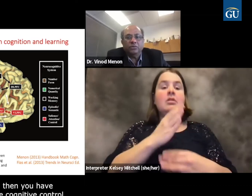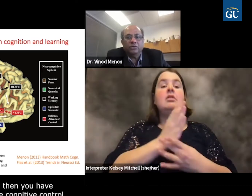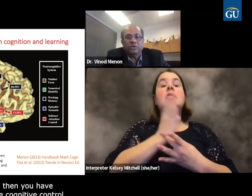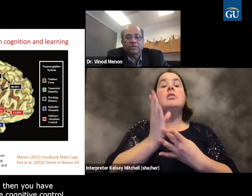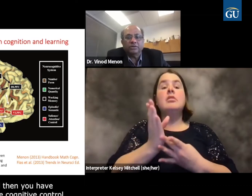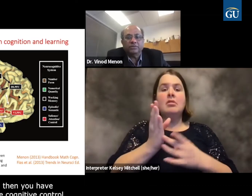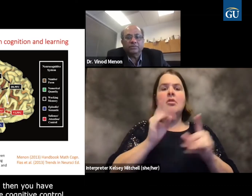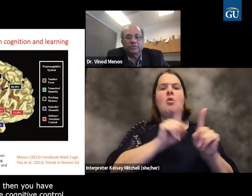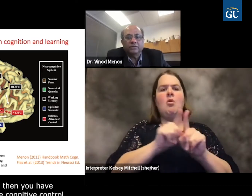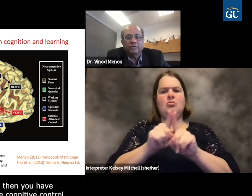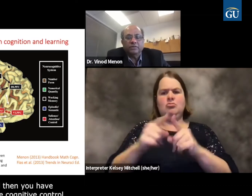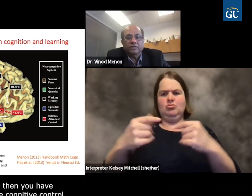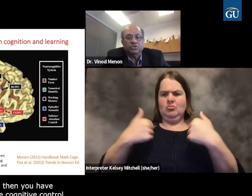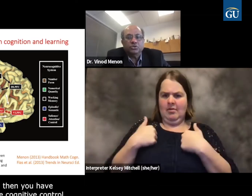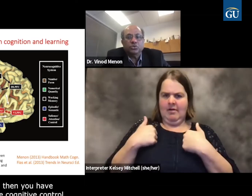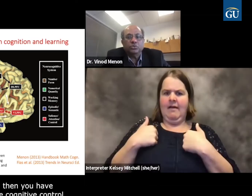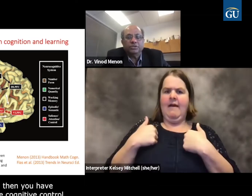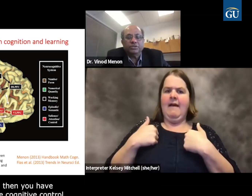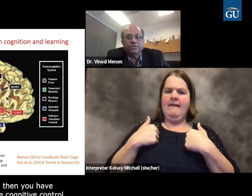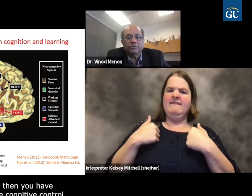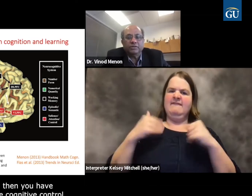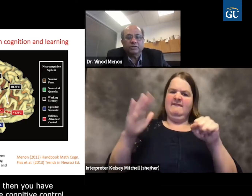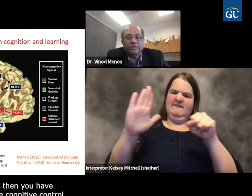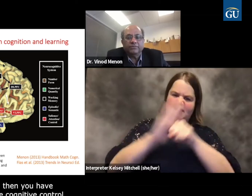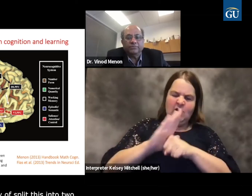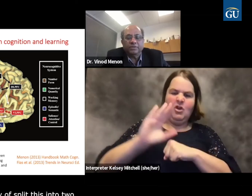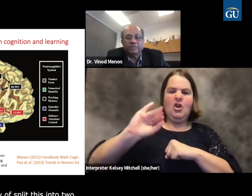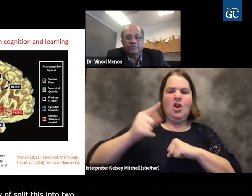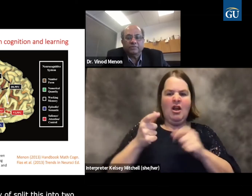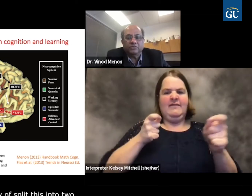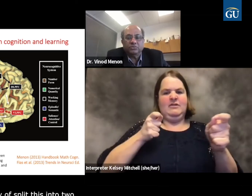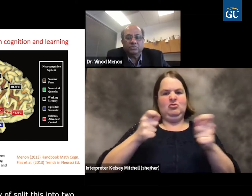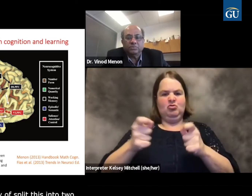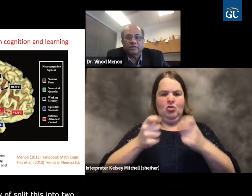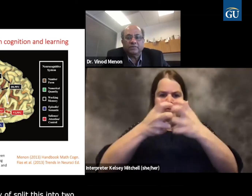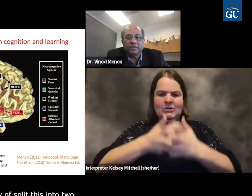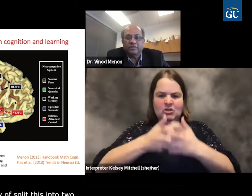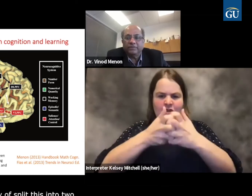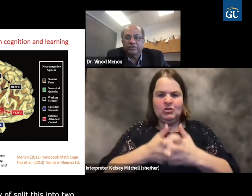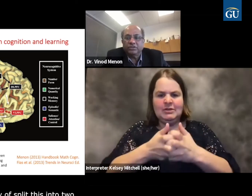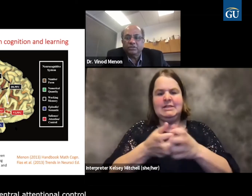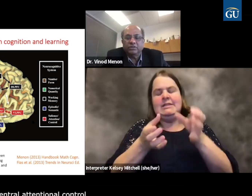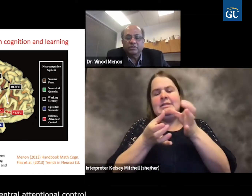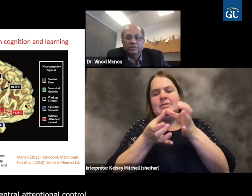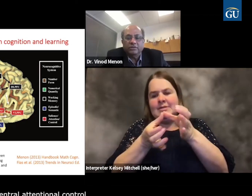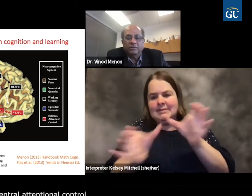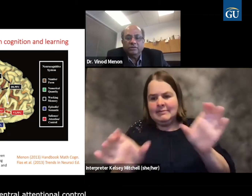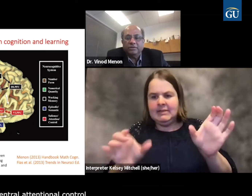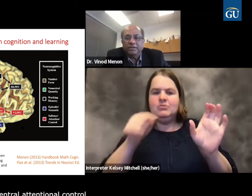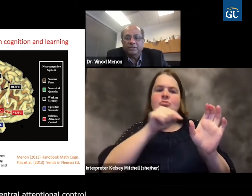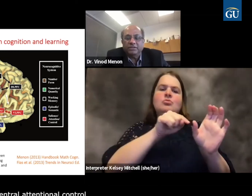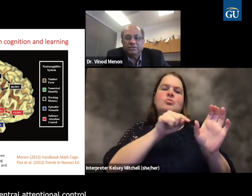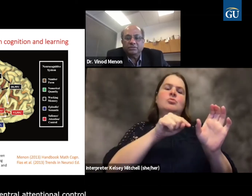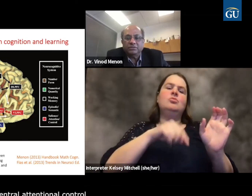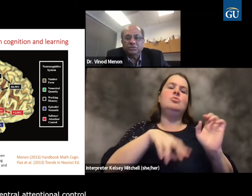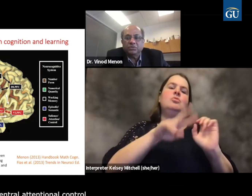and then you have a whole cognitive control machinery i've split this into